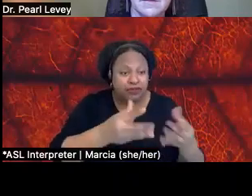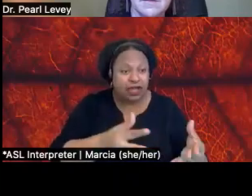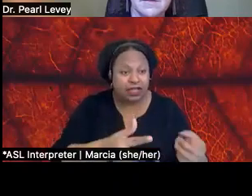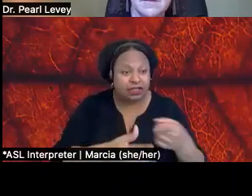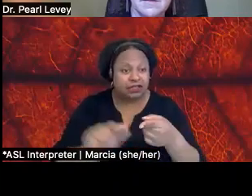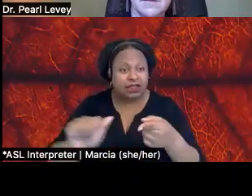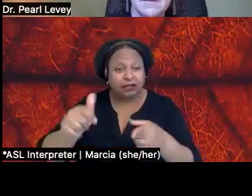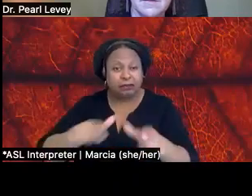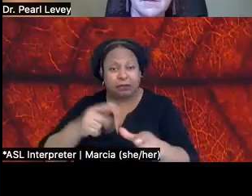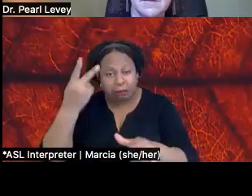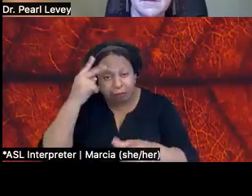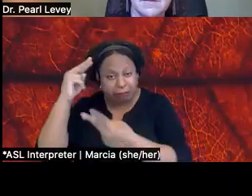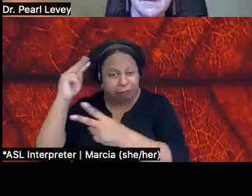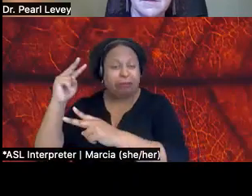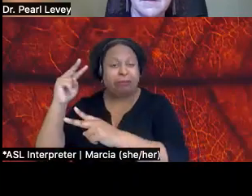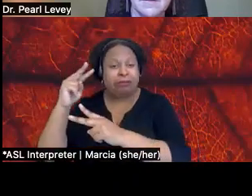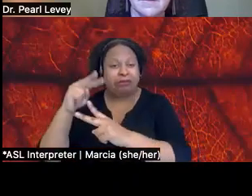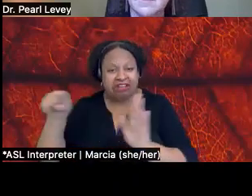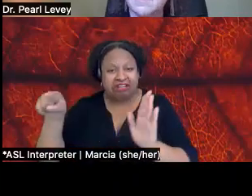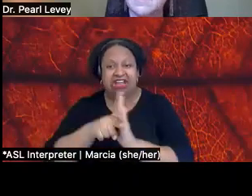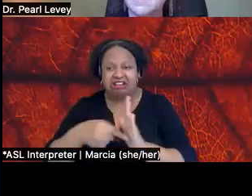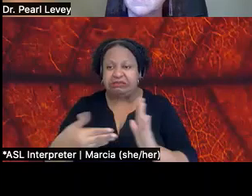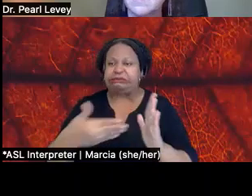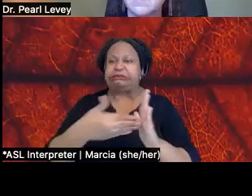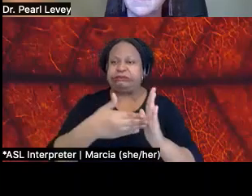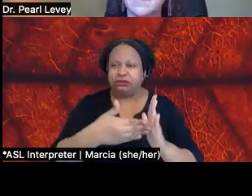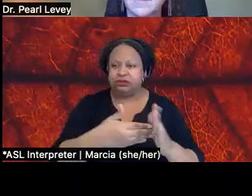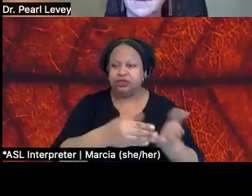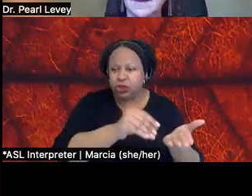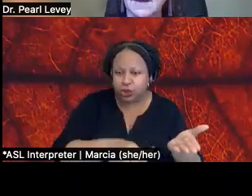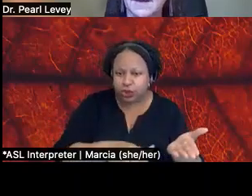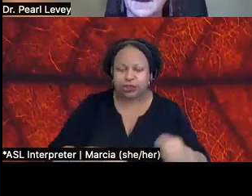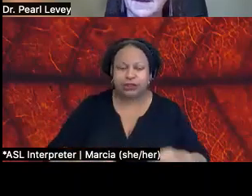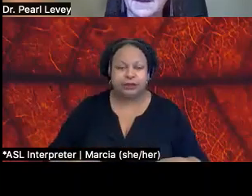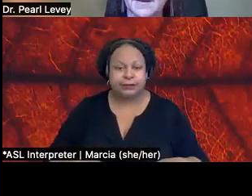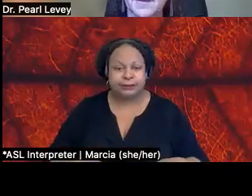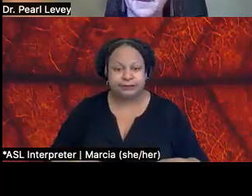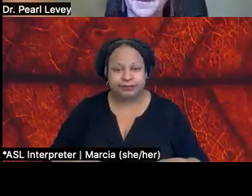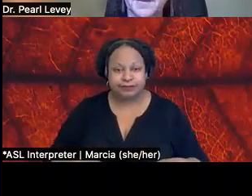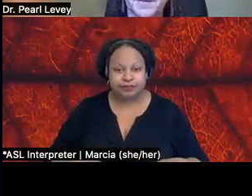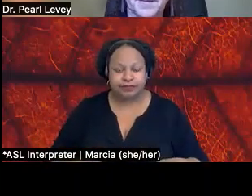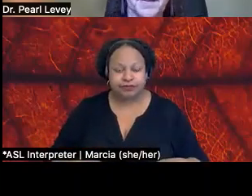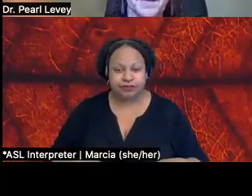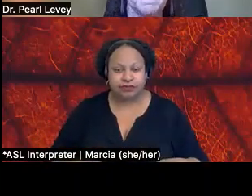Pearl, do you want to comment on how we've approached these kinds of situations?